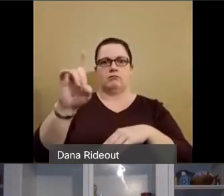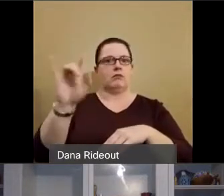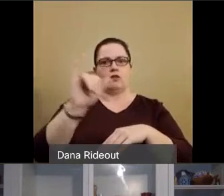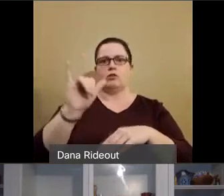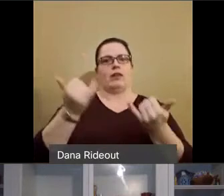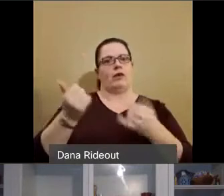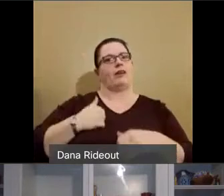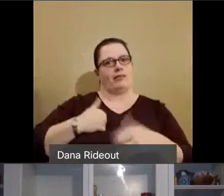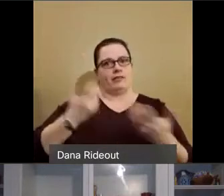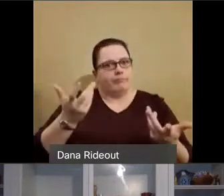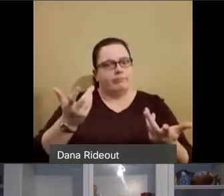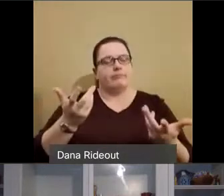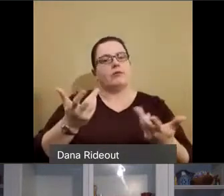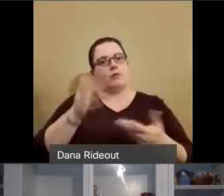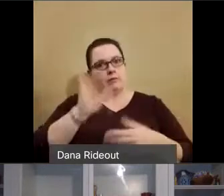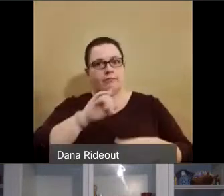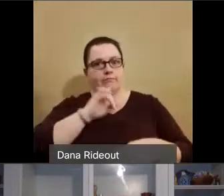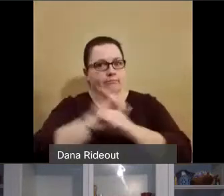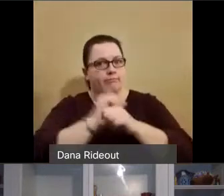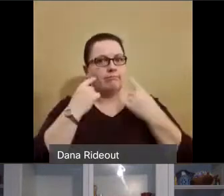And there are lots of people who argue both sides.